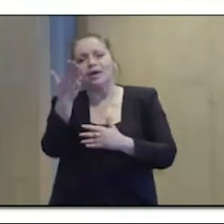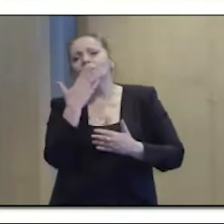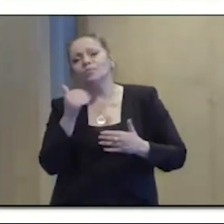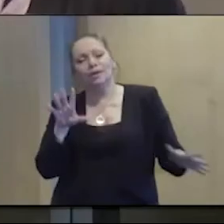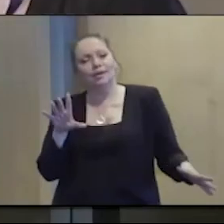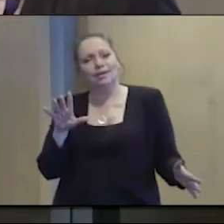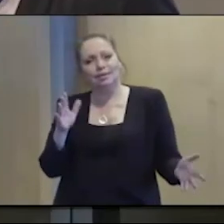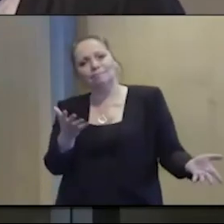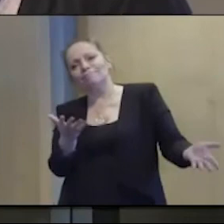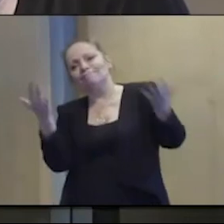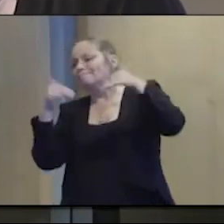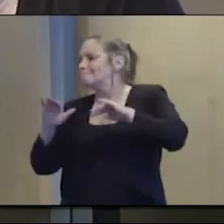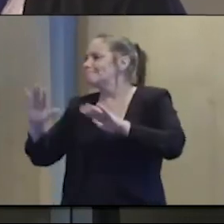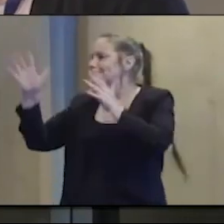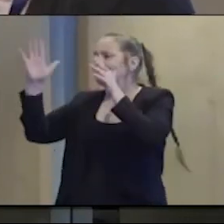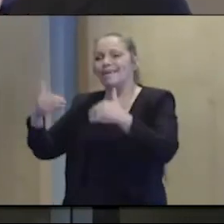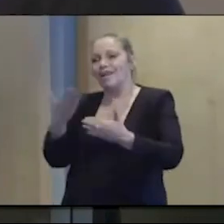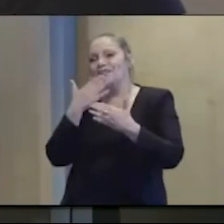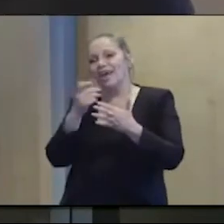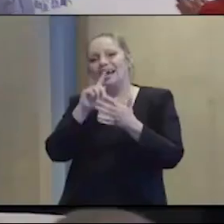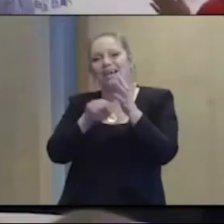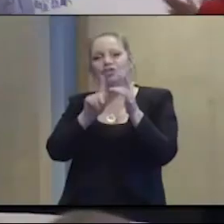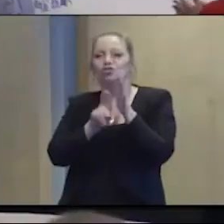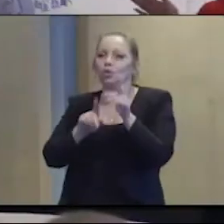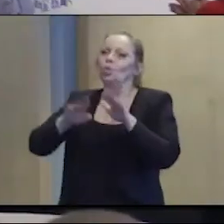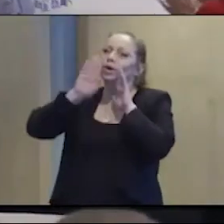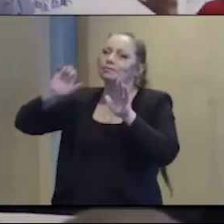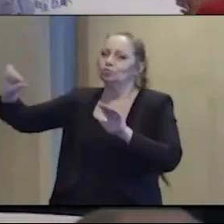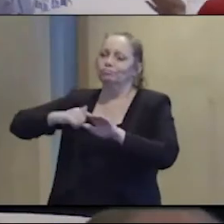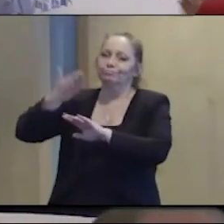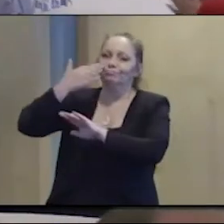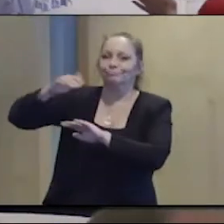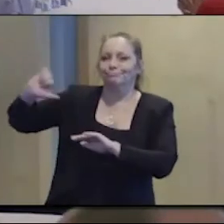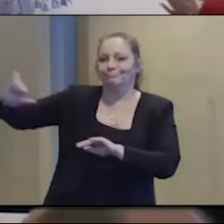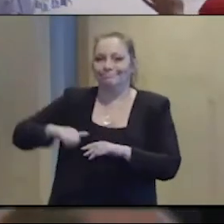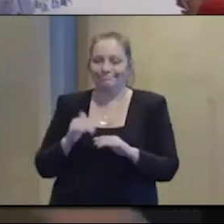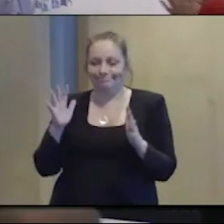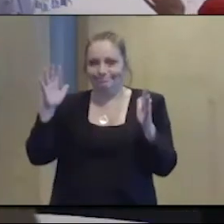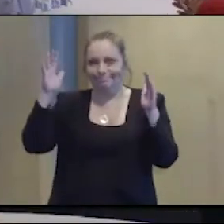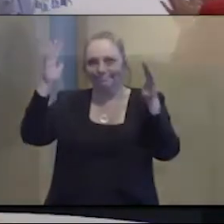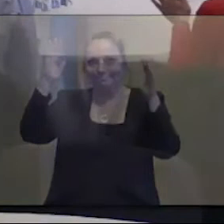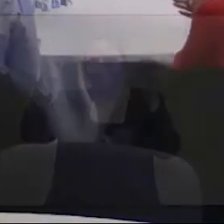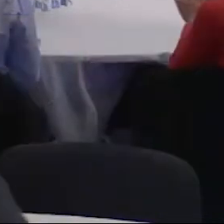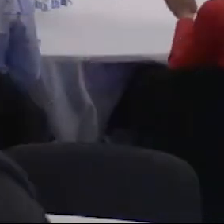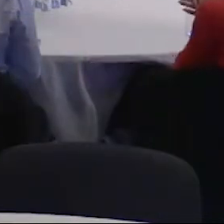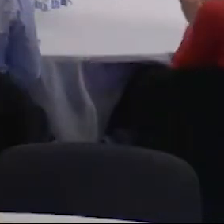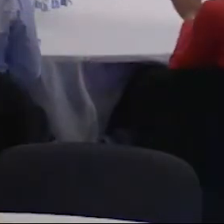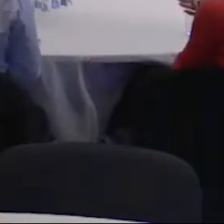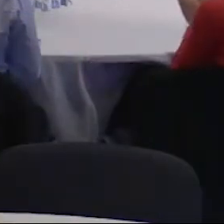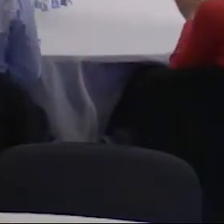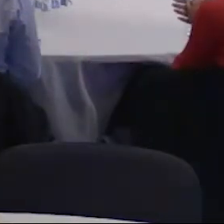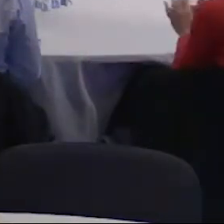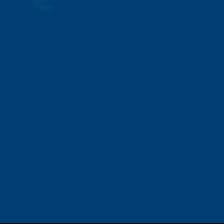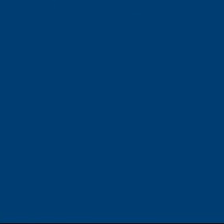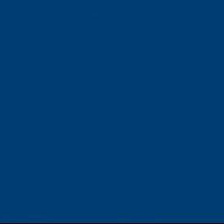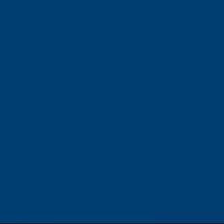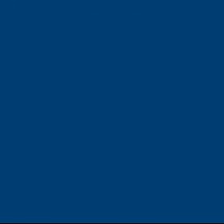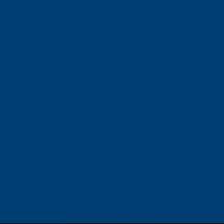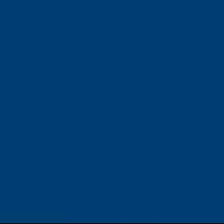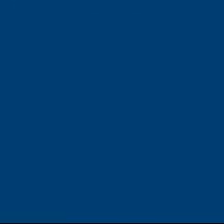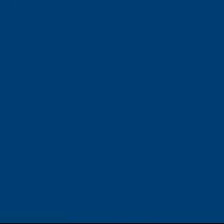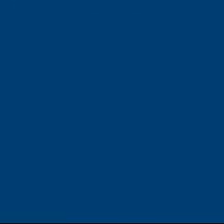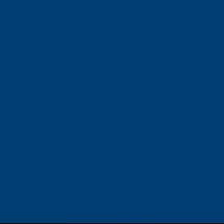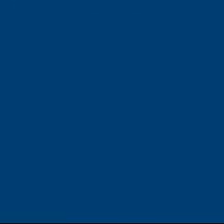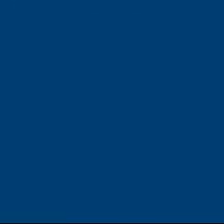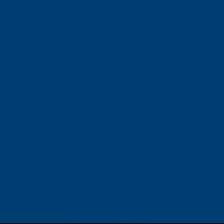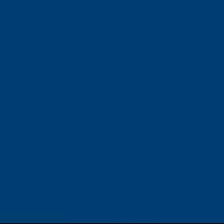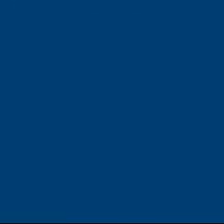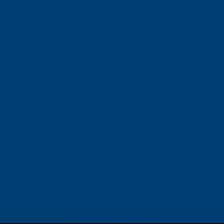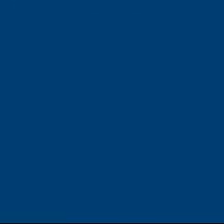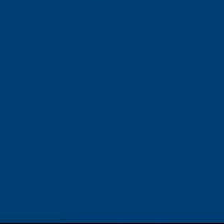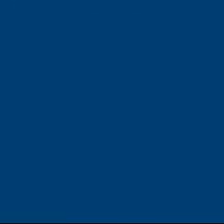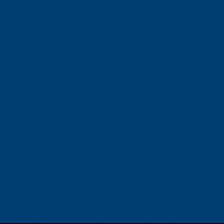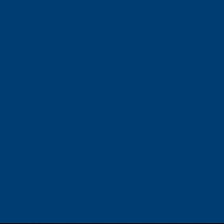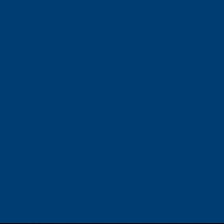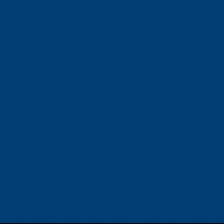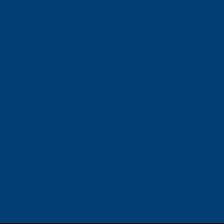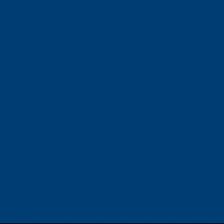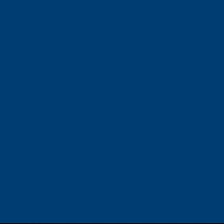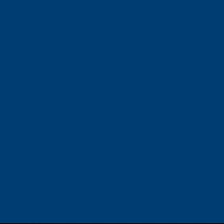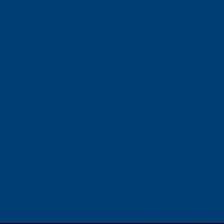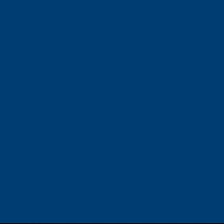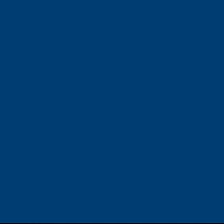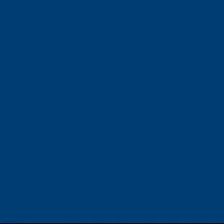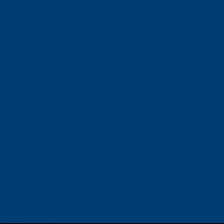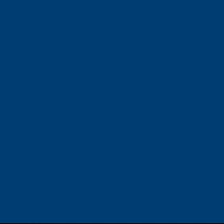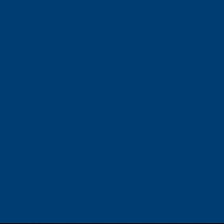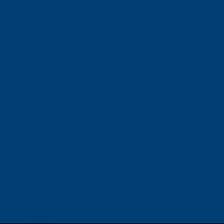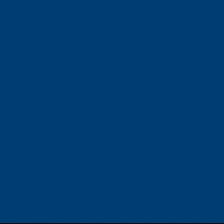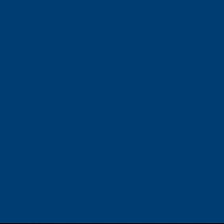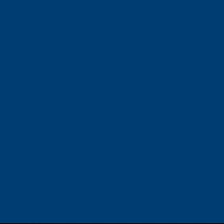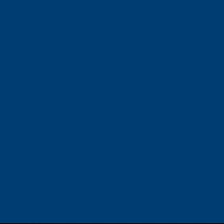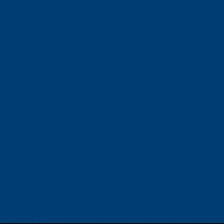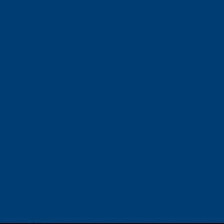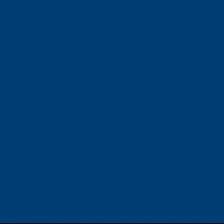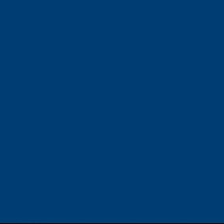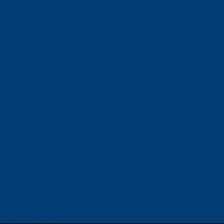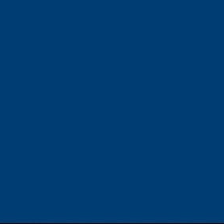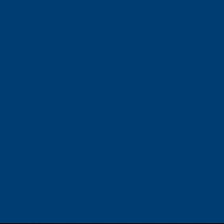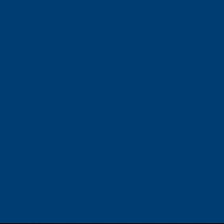in thanking Jill for a great presentation and hopefully we'll see you next time.